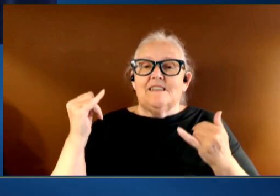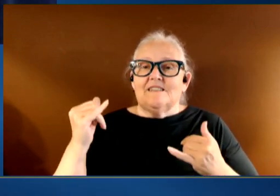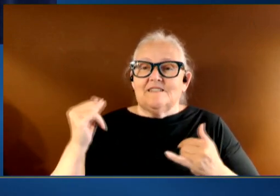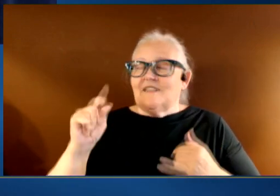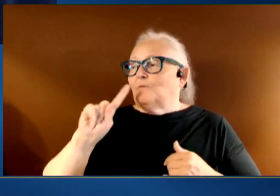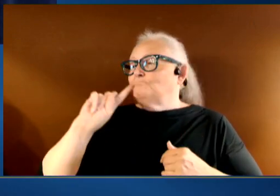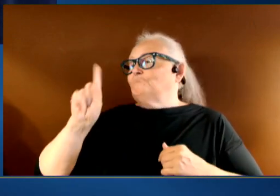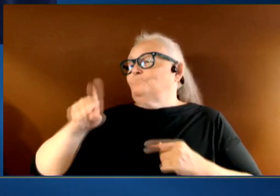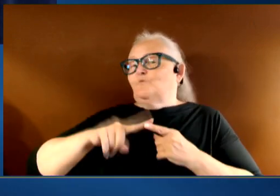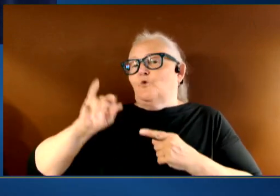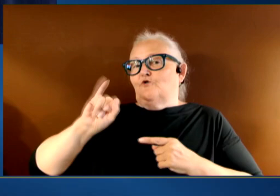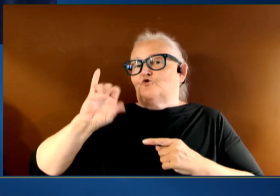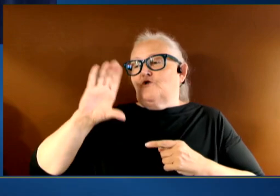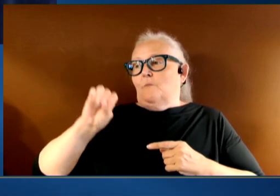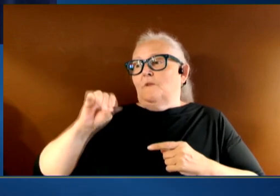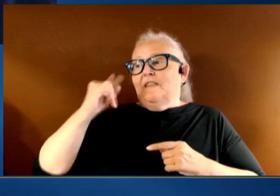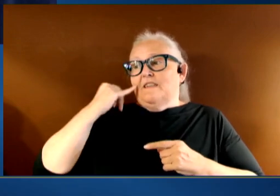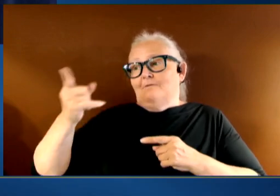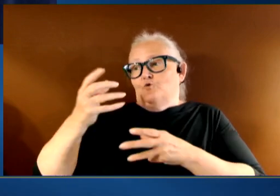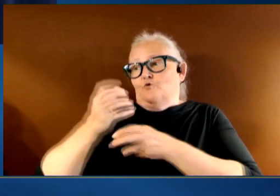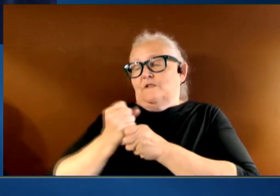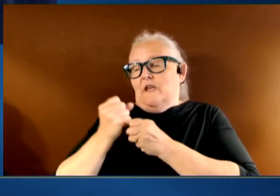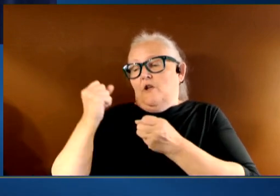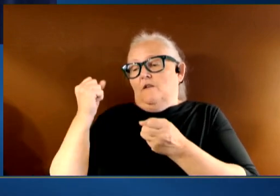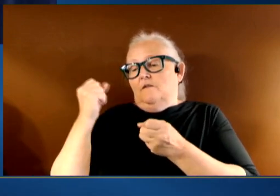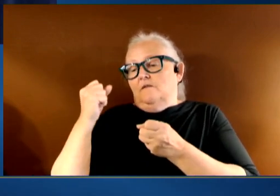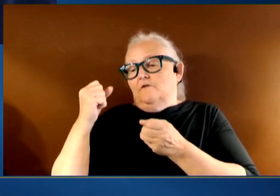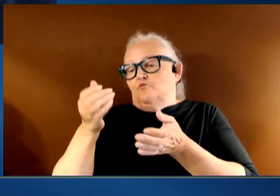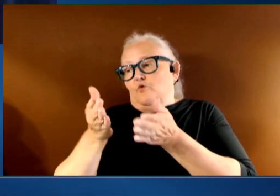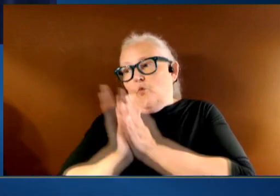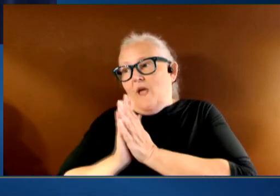if they get a request and it's urgent, they have to return information and say yes or no